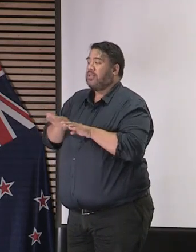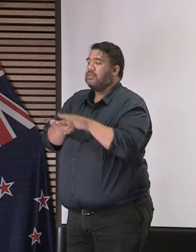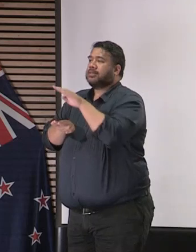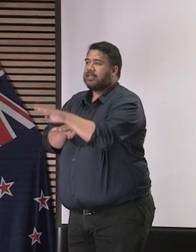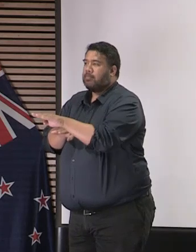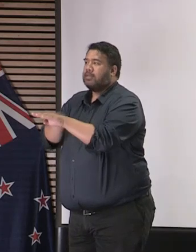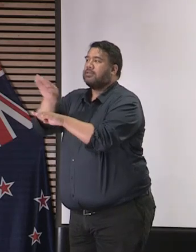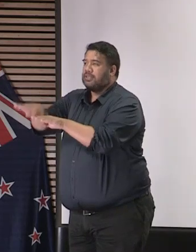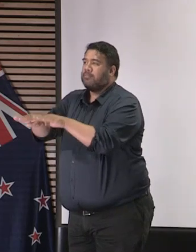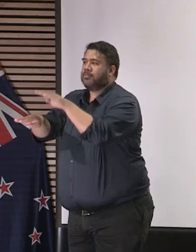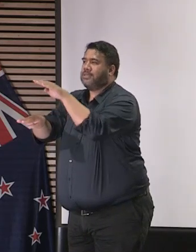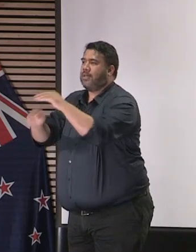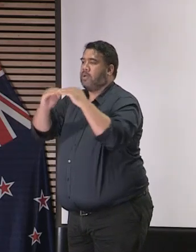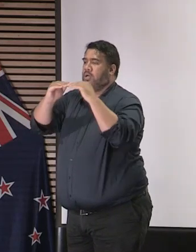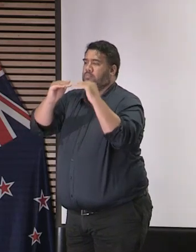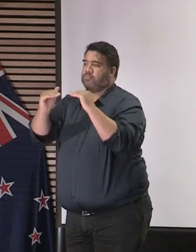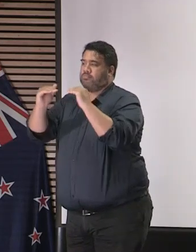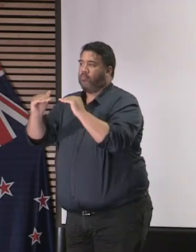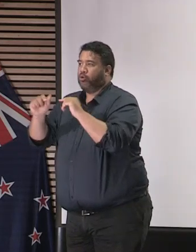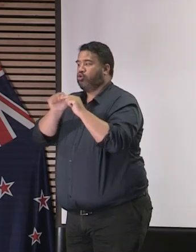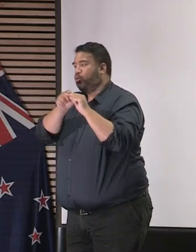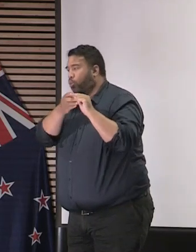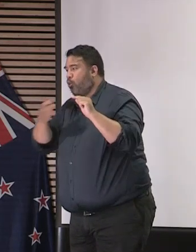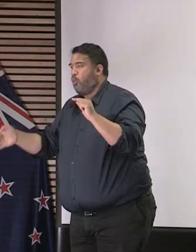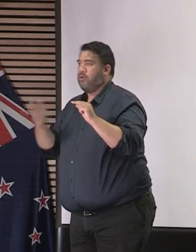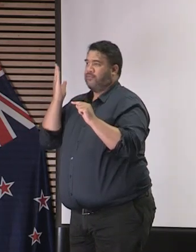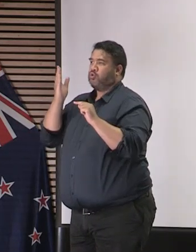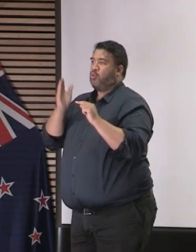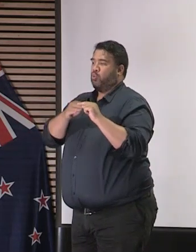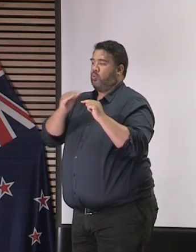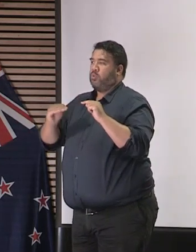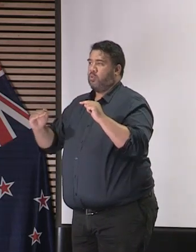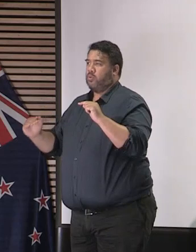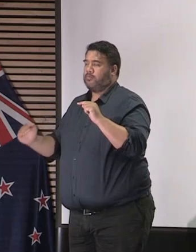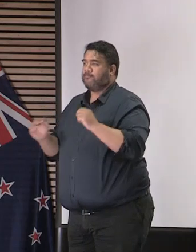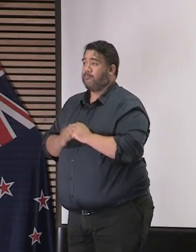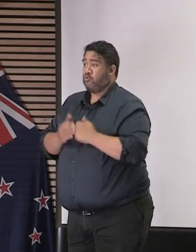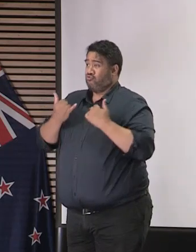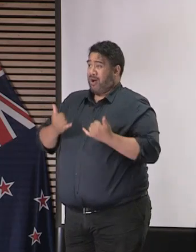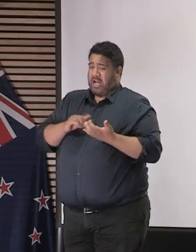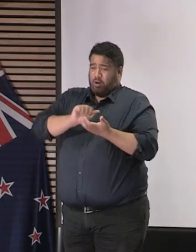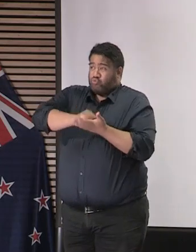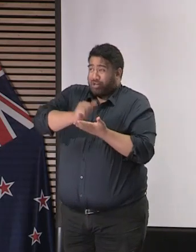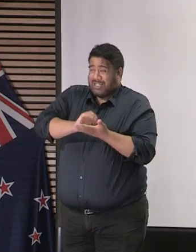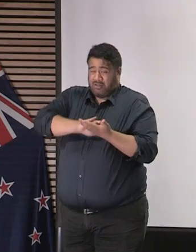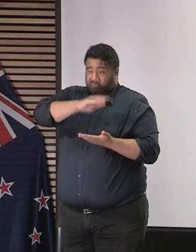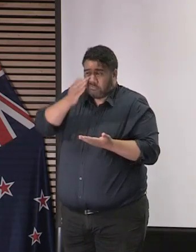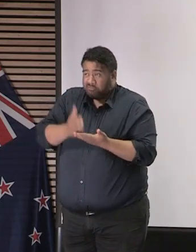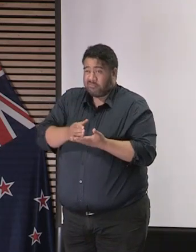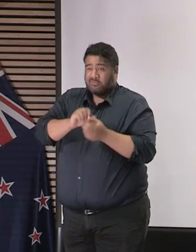greatest need. We are going to move our way down through the schools system and through to